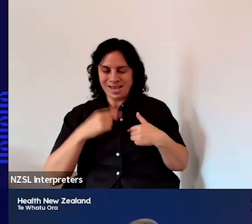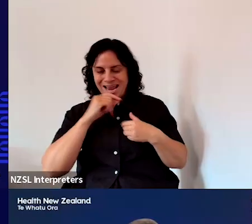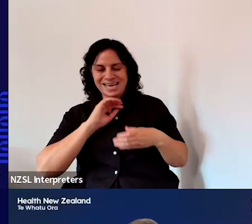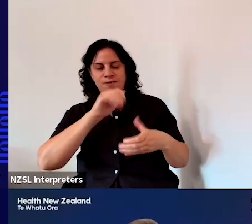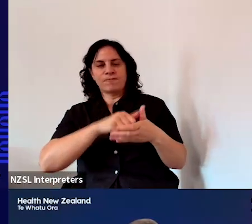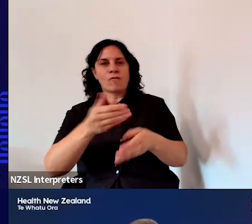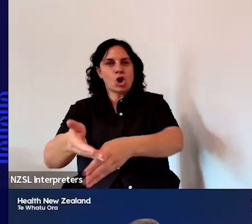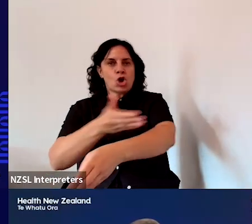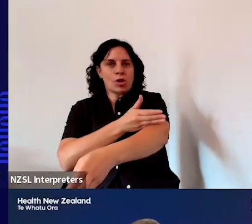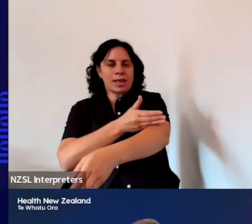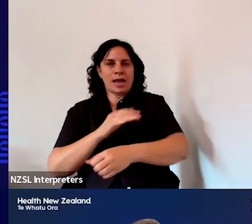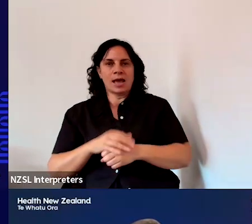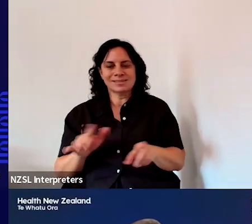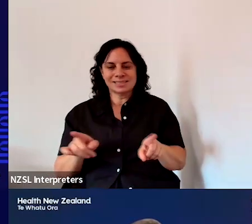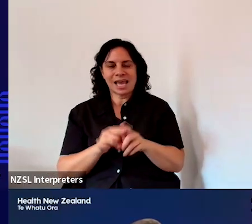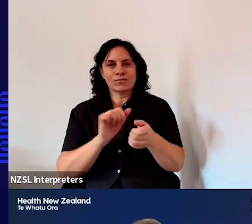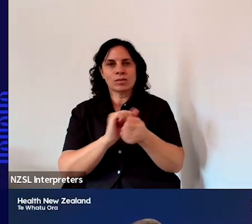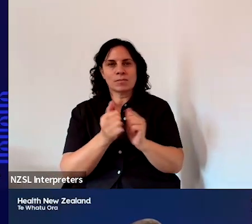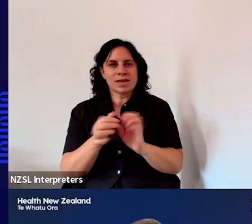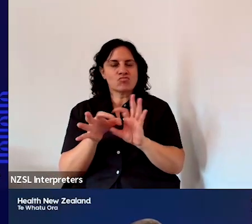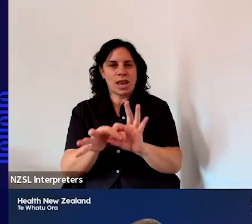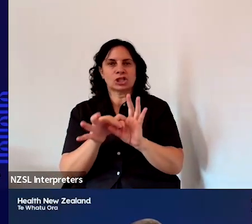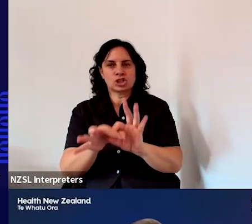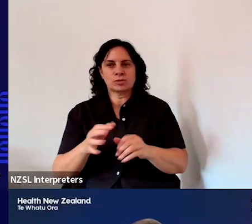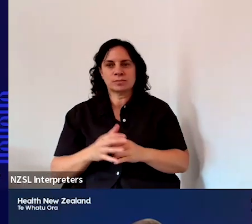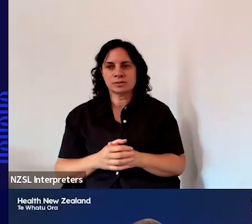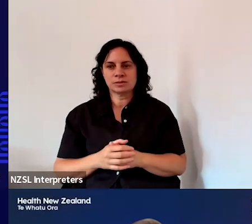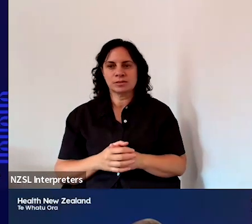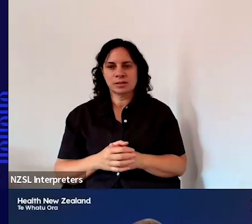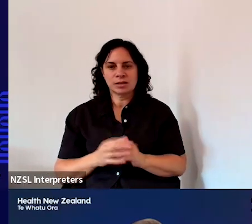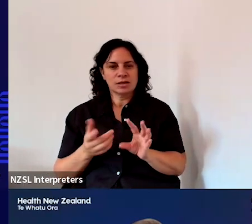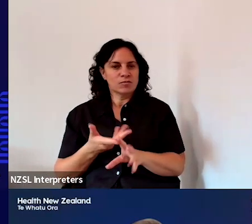And the same with the peer relationships, sort of side of thing. Like what I know.